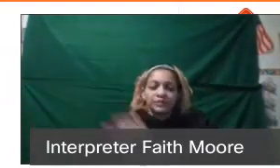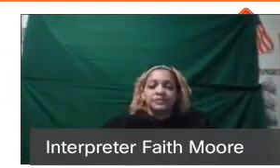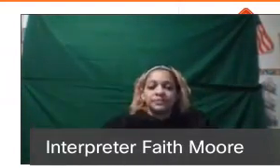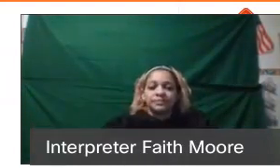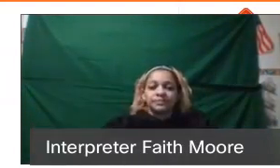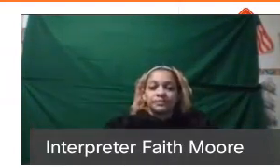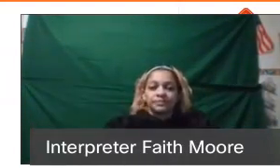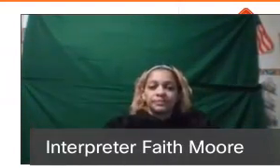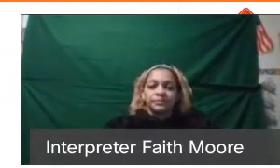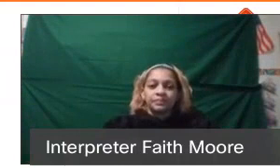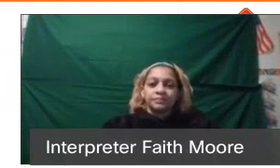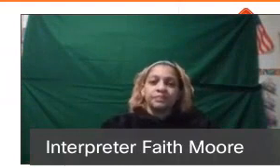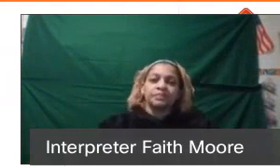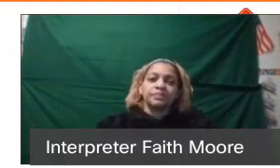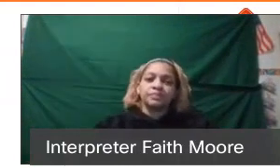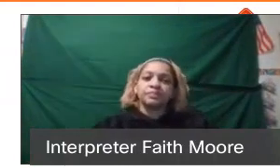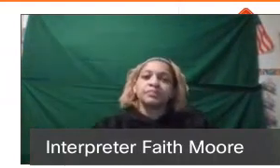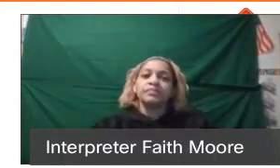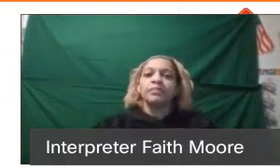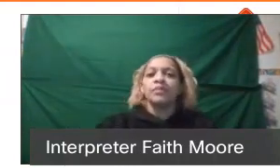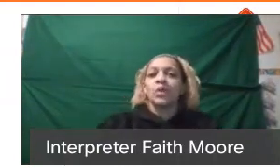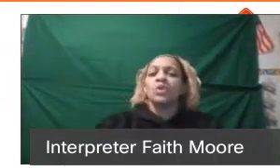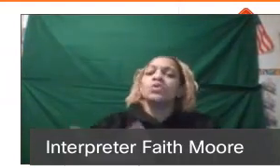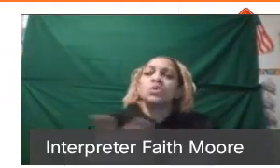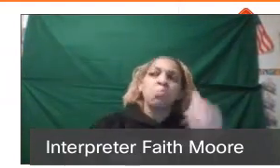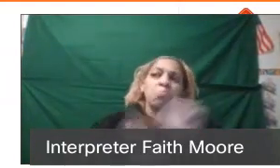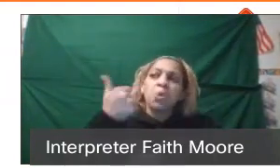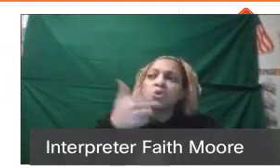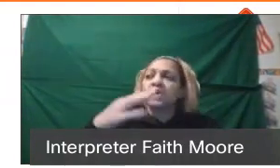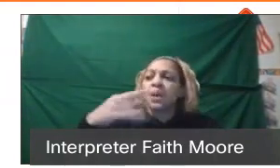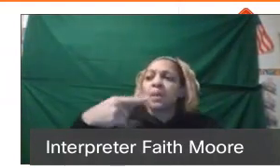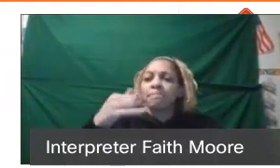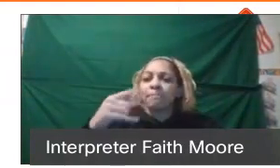Mostly on pepco post, and some of them are all.